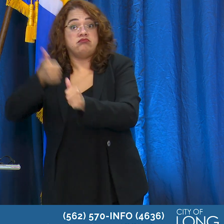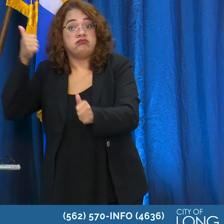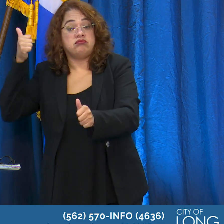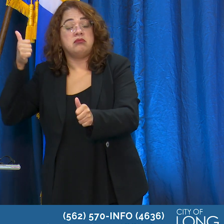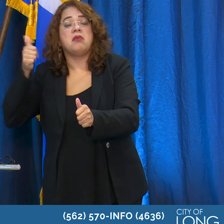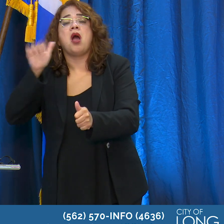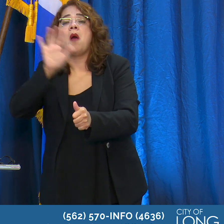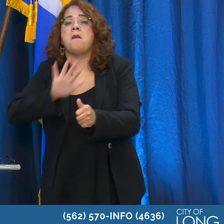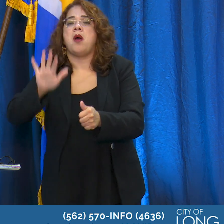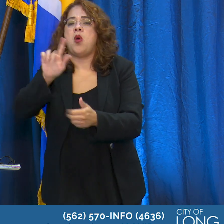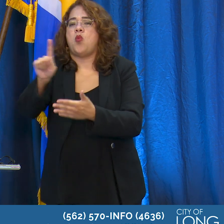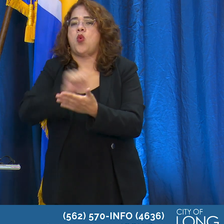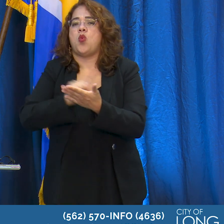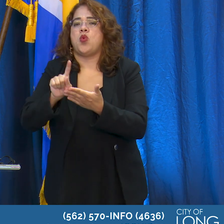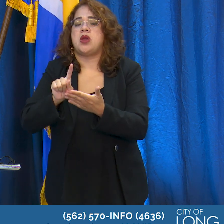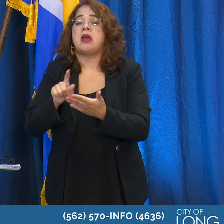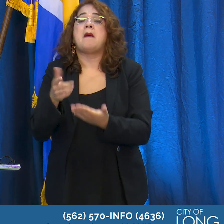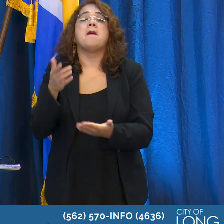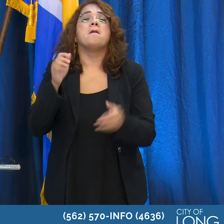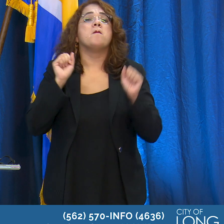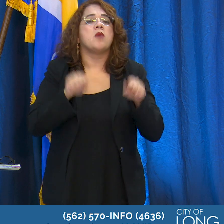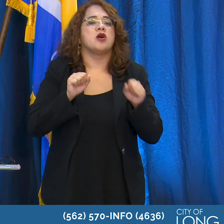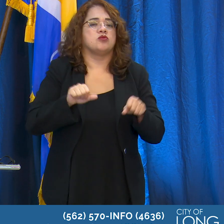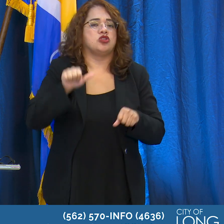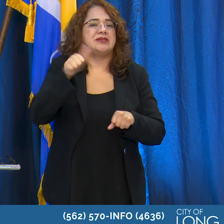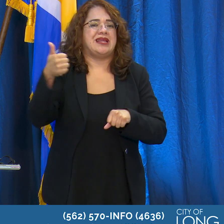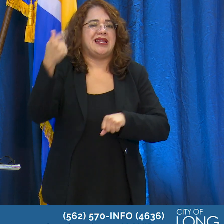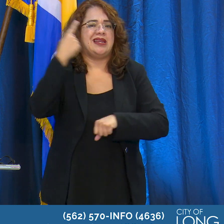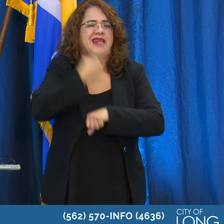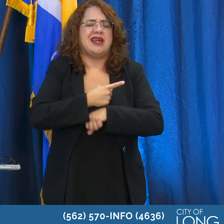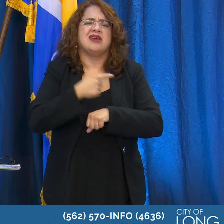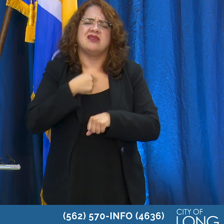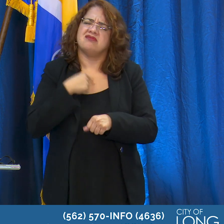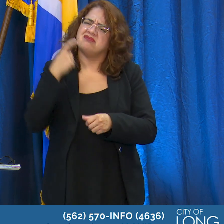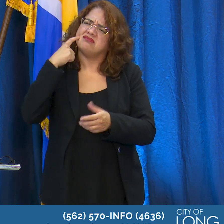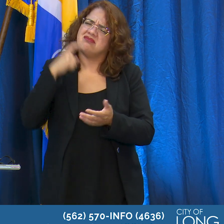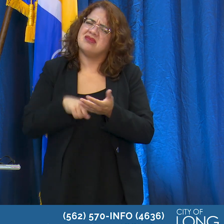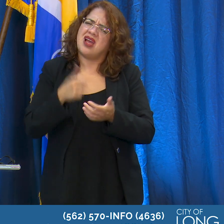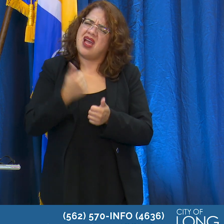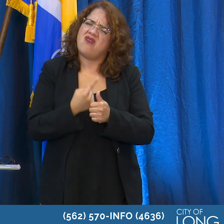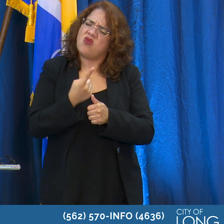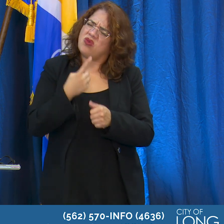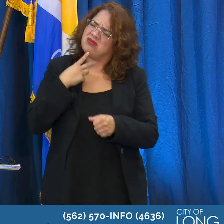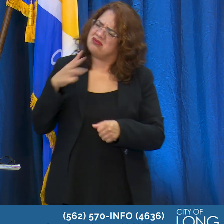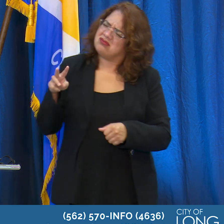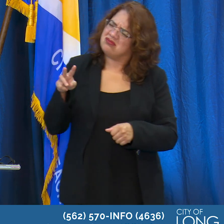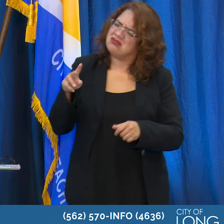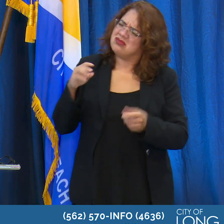week, probably 10 days. We were starting to notice, everybody was starting to notice decreases sort of in the